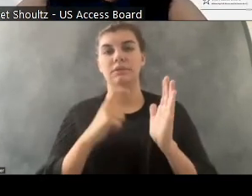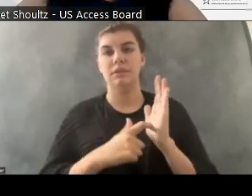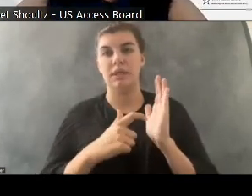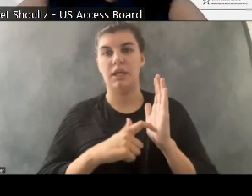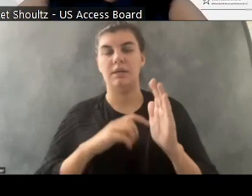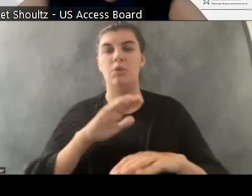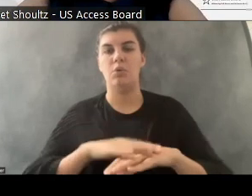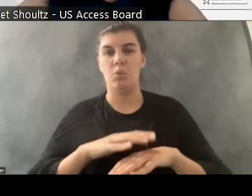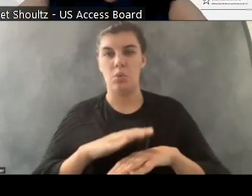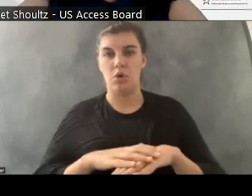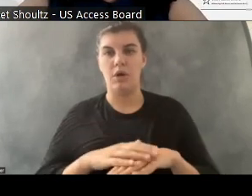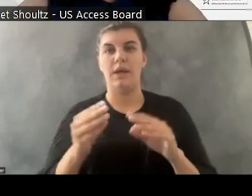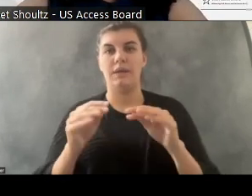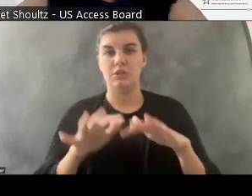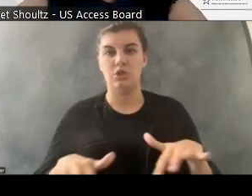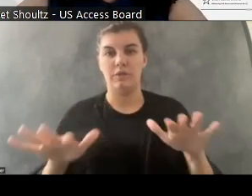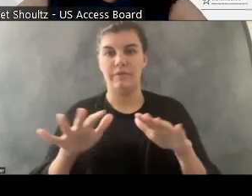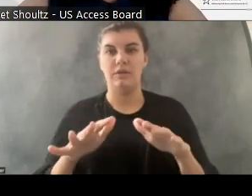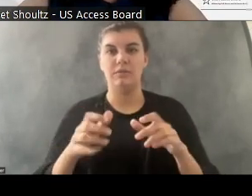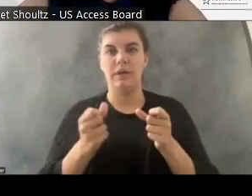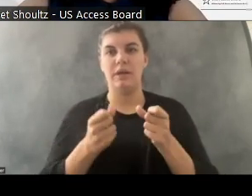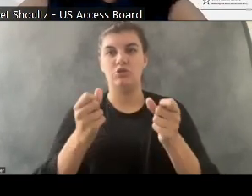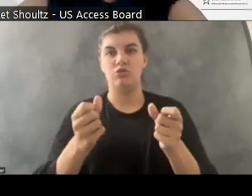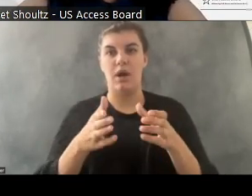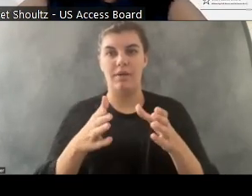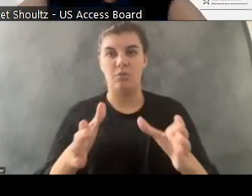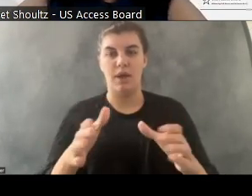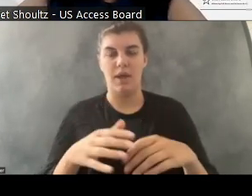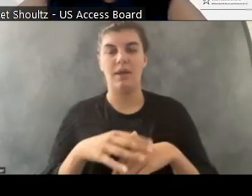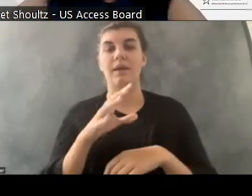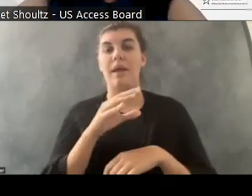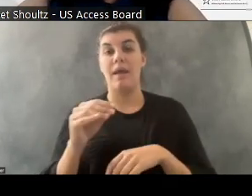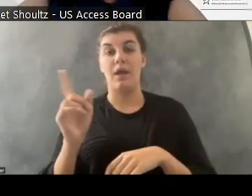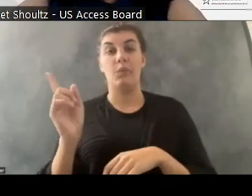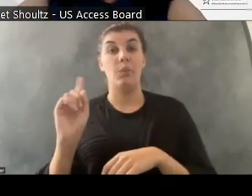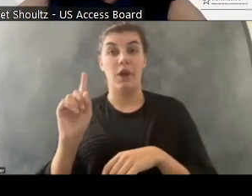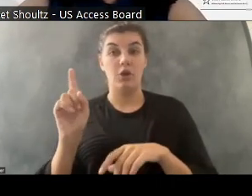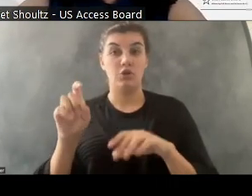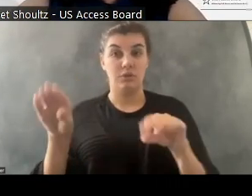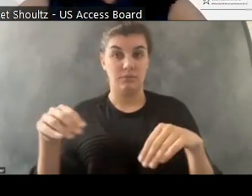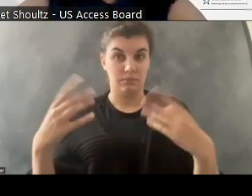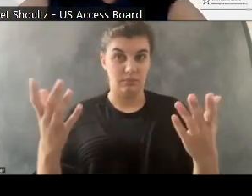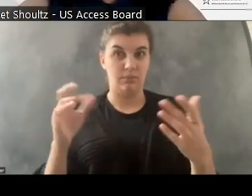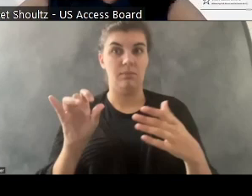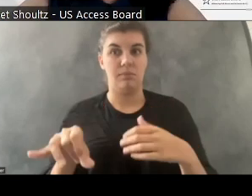warning surfaces at driveways and where you should consider providing detectable warning surfaces.